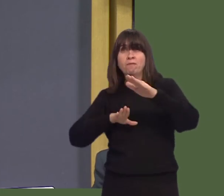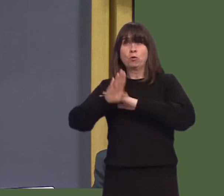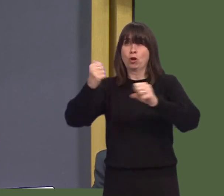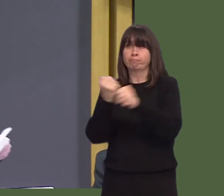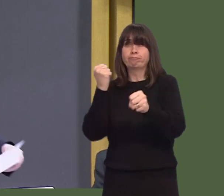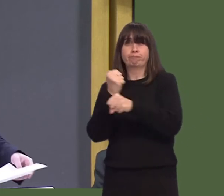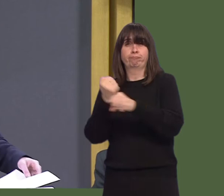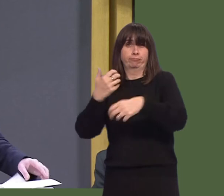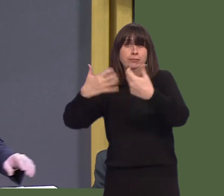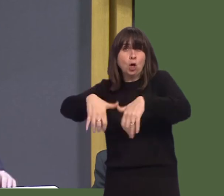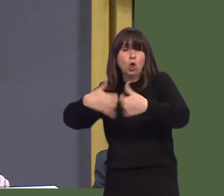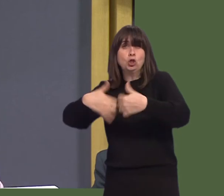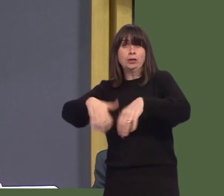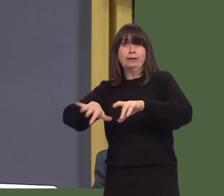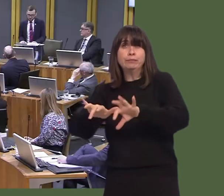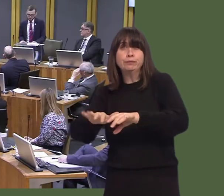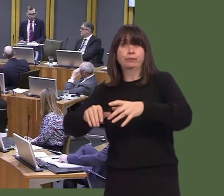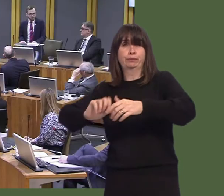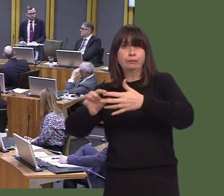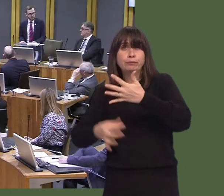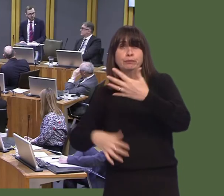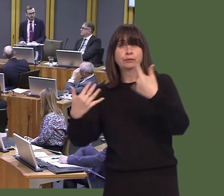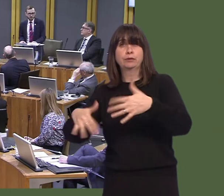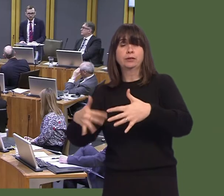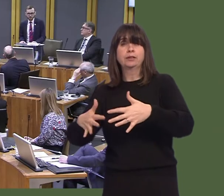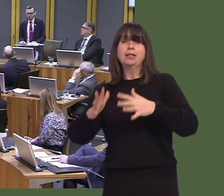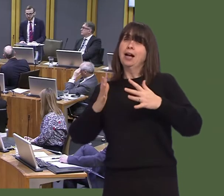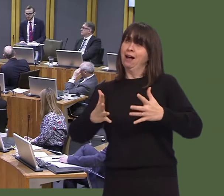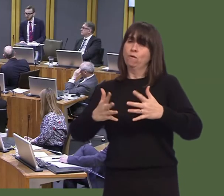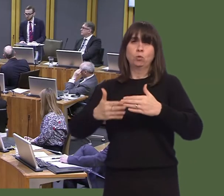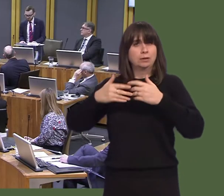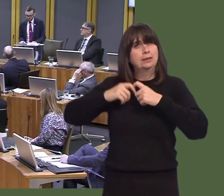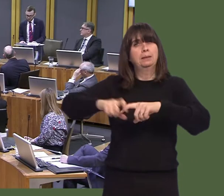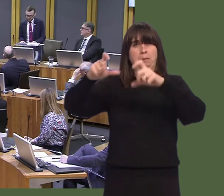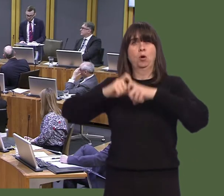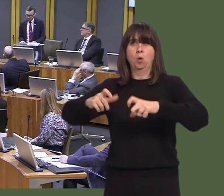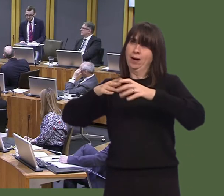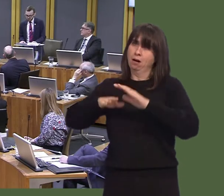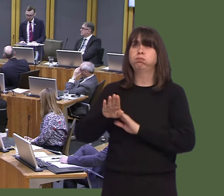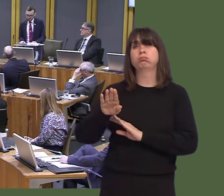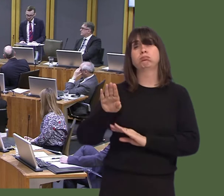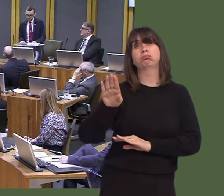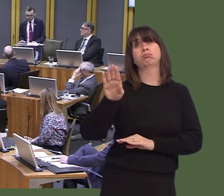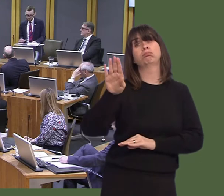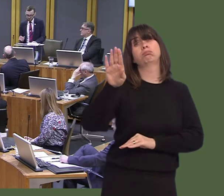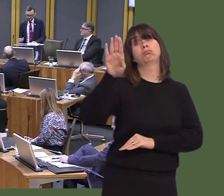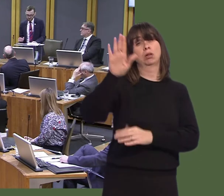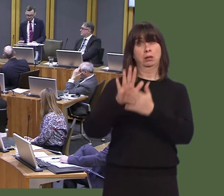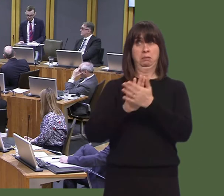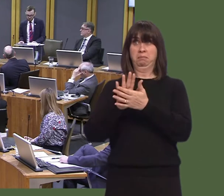That's precisely, of course, why we have an economic action plan that has, at its heart,